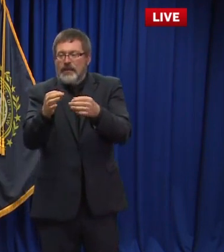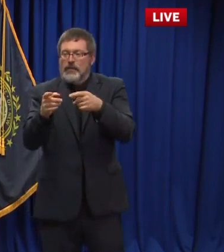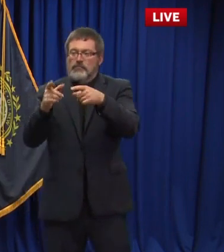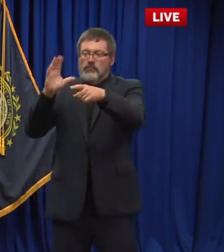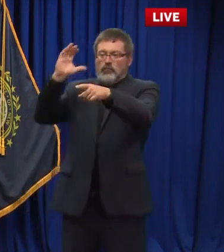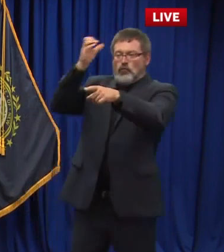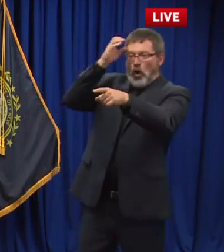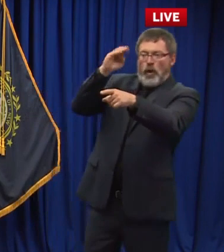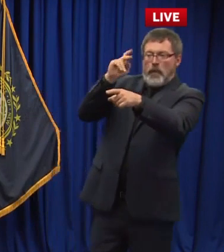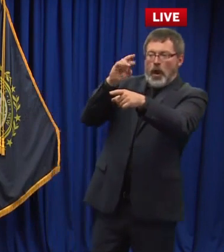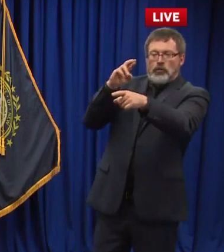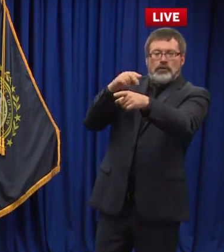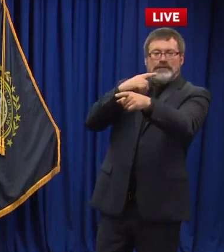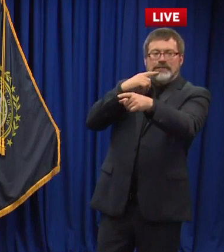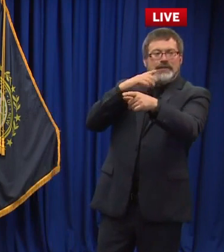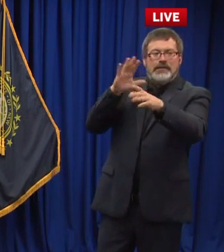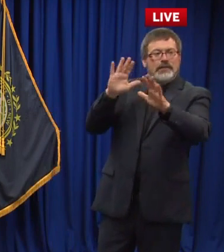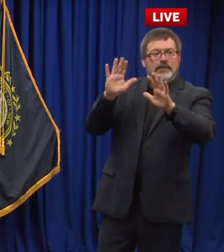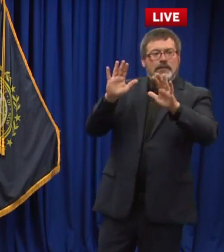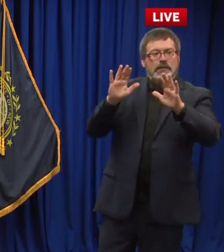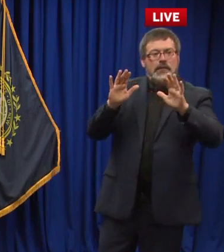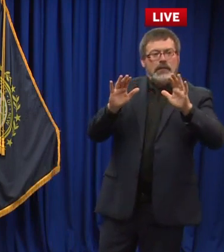I’LL BE HONEST.